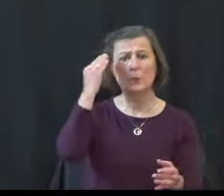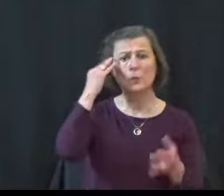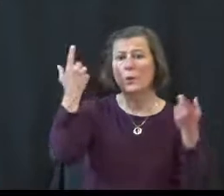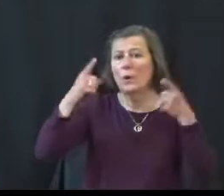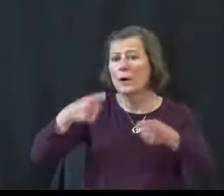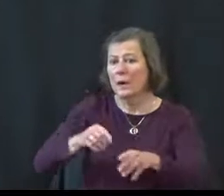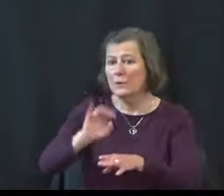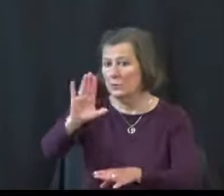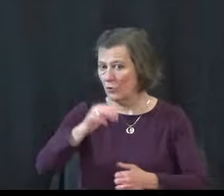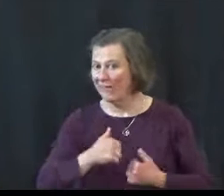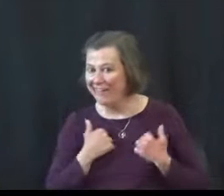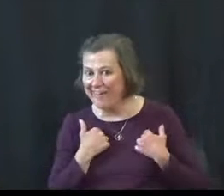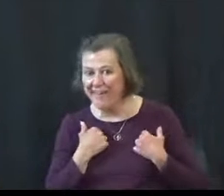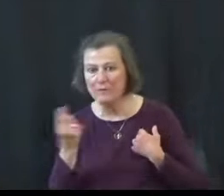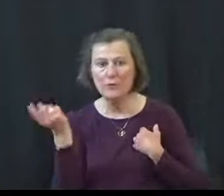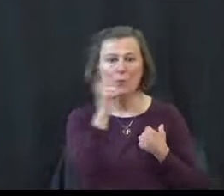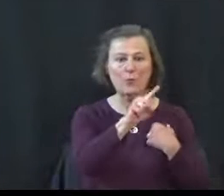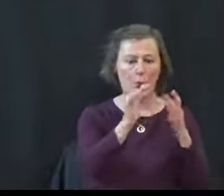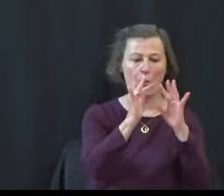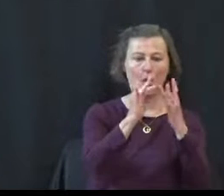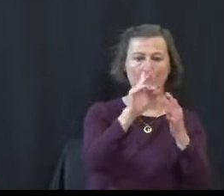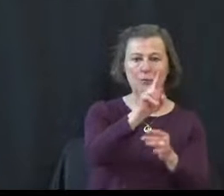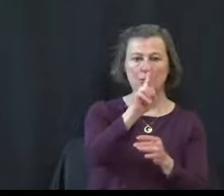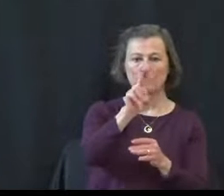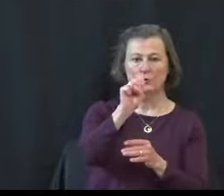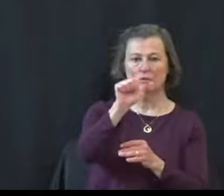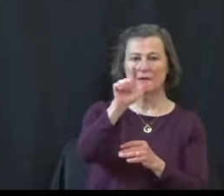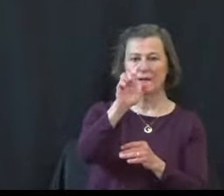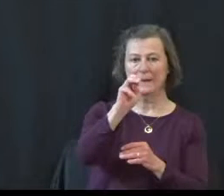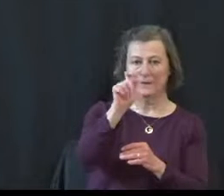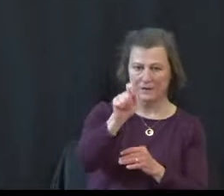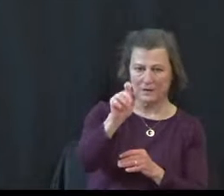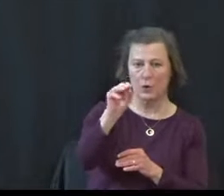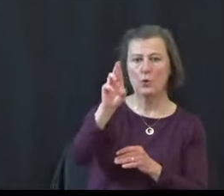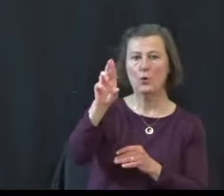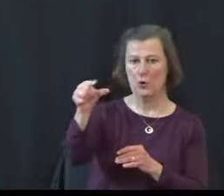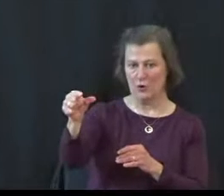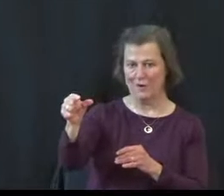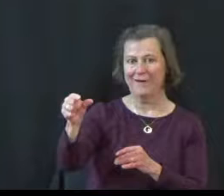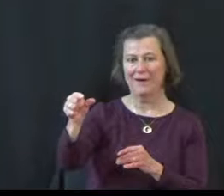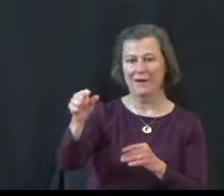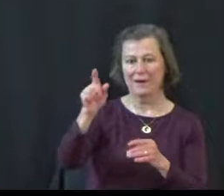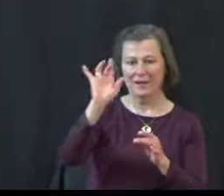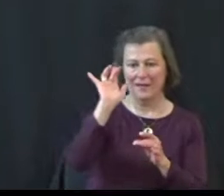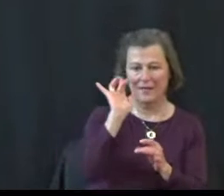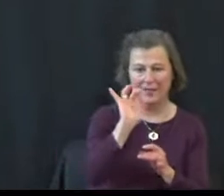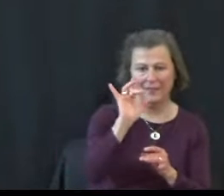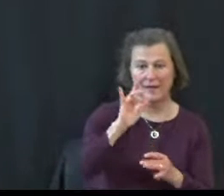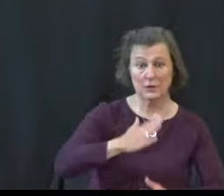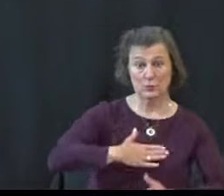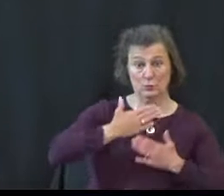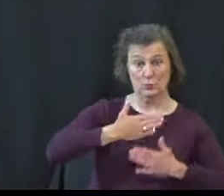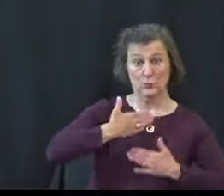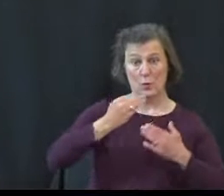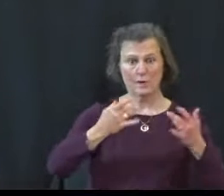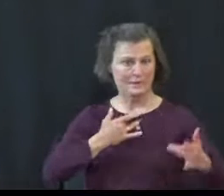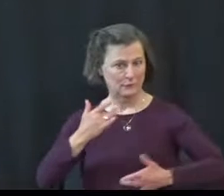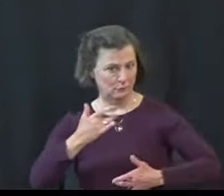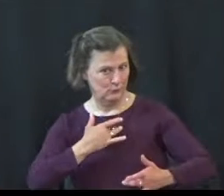go to our website uusalem.org and click on Joys and Concerns and leave your message.